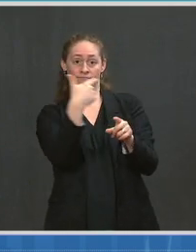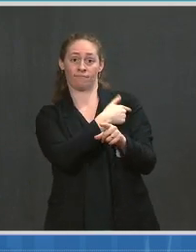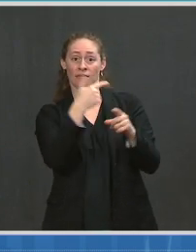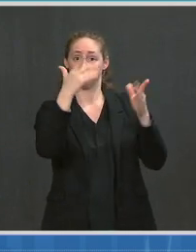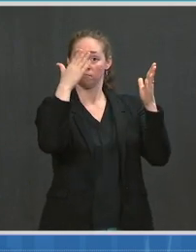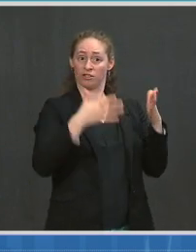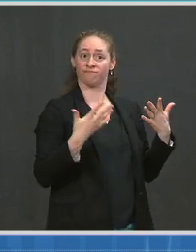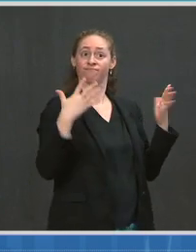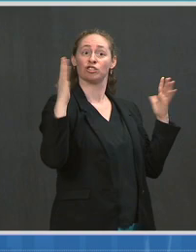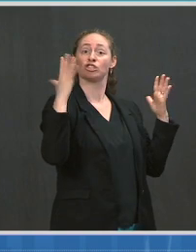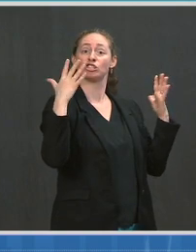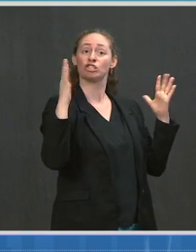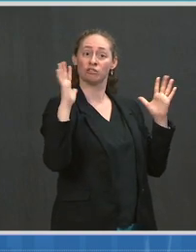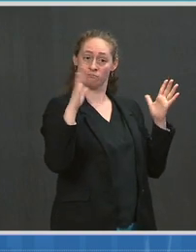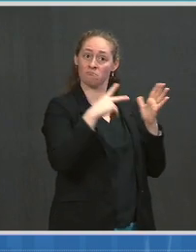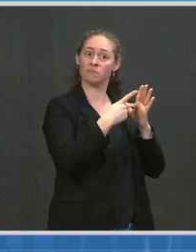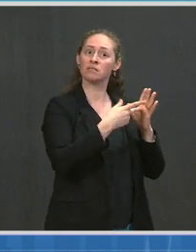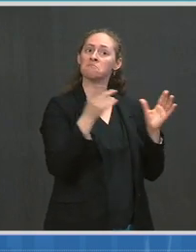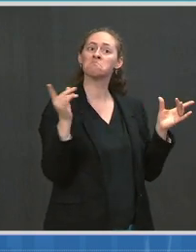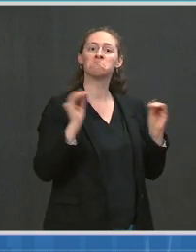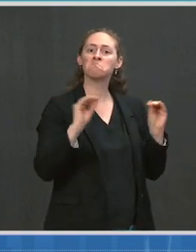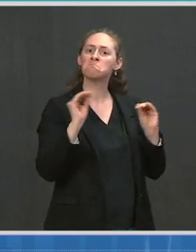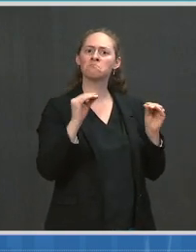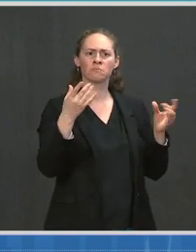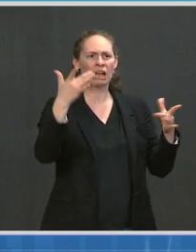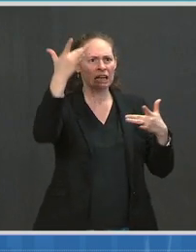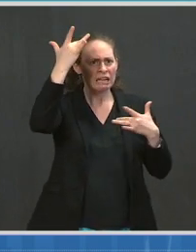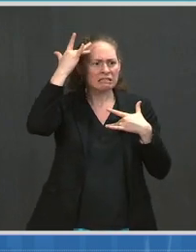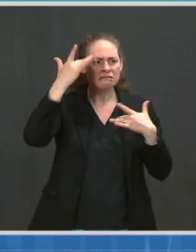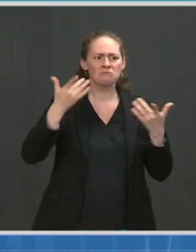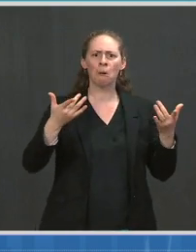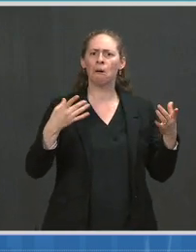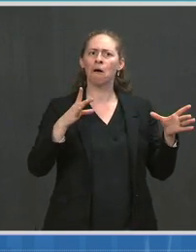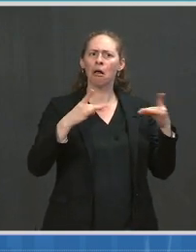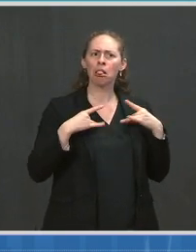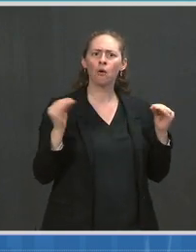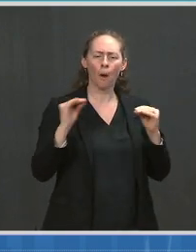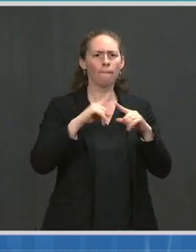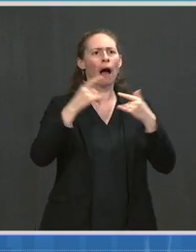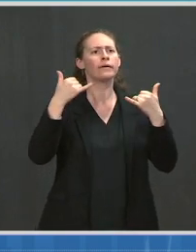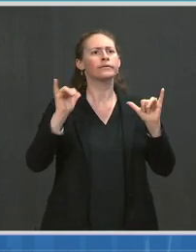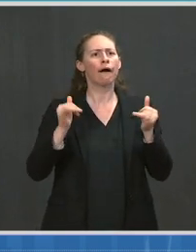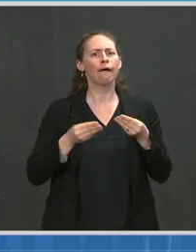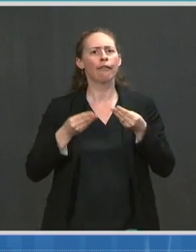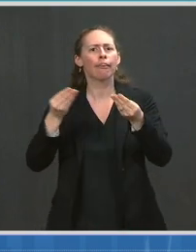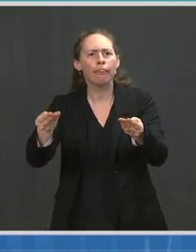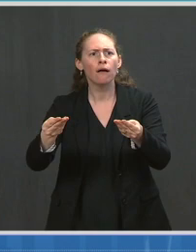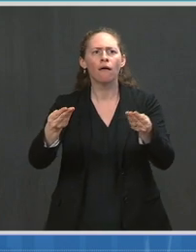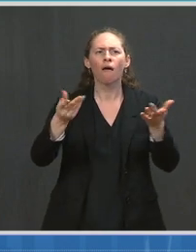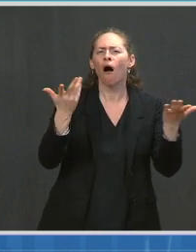and if they do, do they transmit the infection to others? I'll stop there and back to you, Jeff.